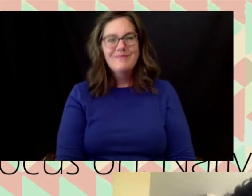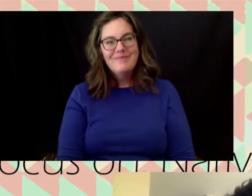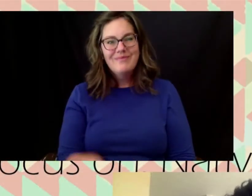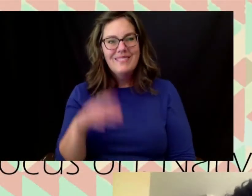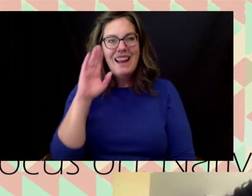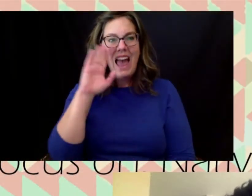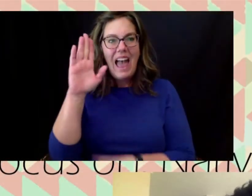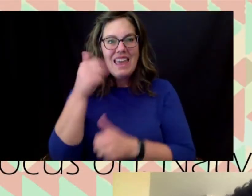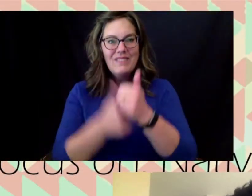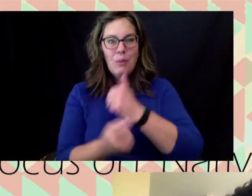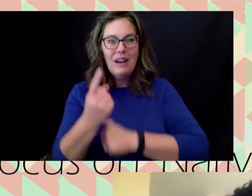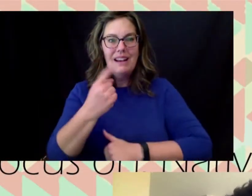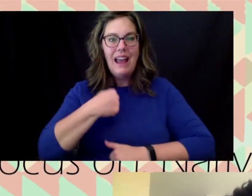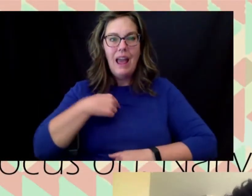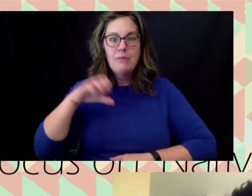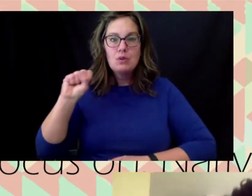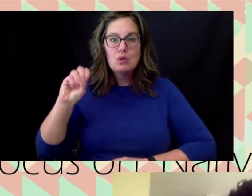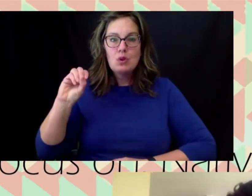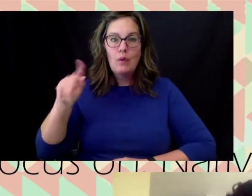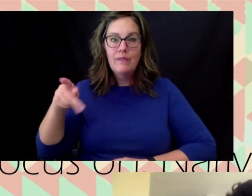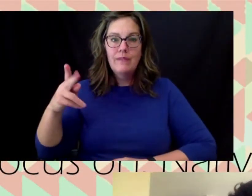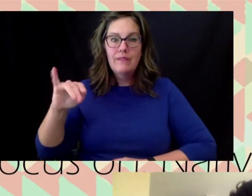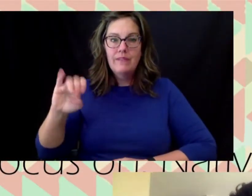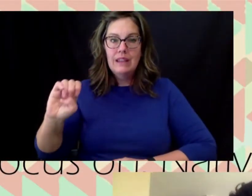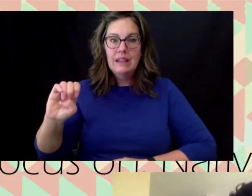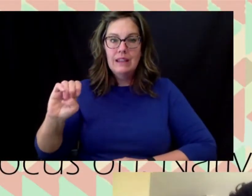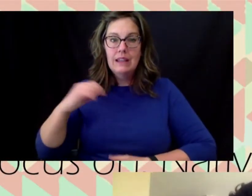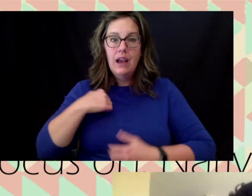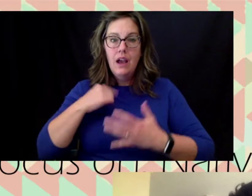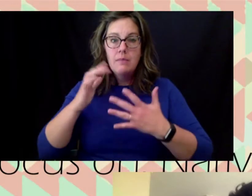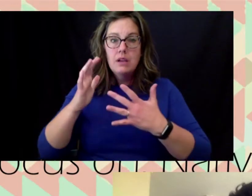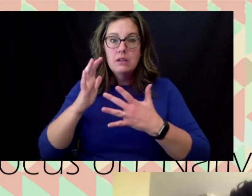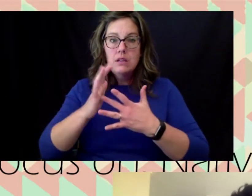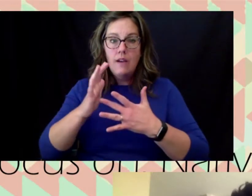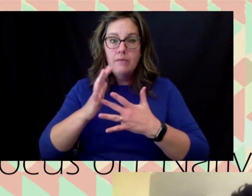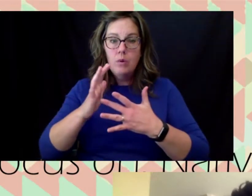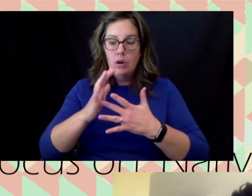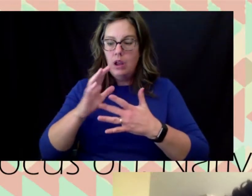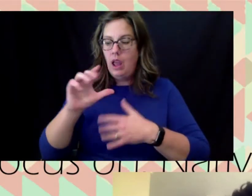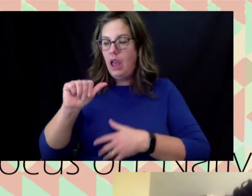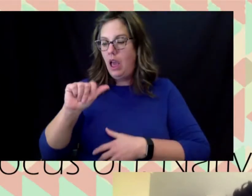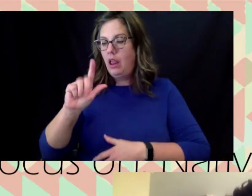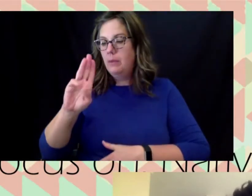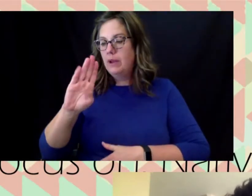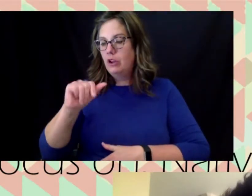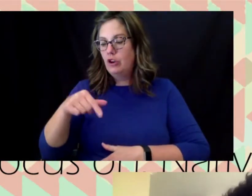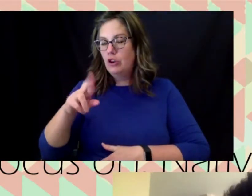i'm sophie irv i am a sophomore at albuquerque school of excellence in albuquerque new mexico